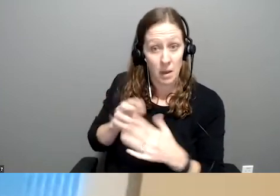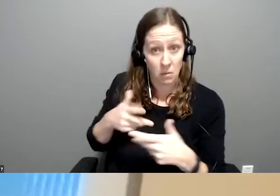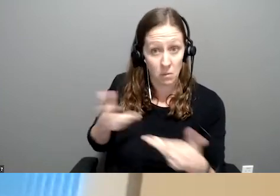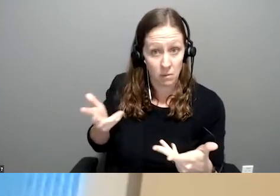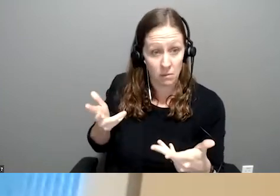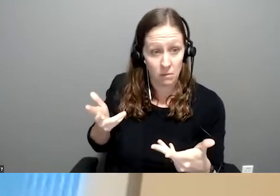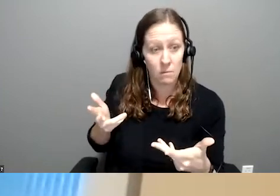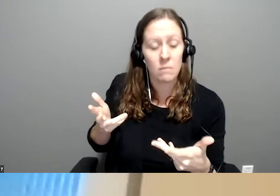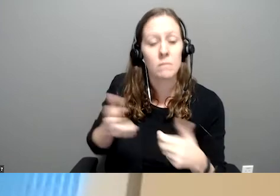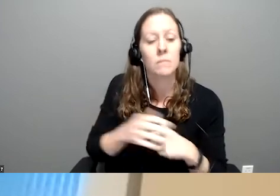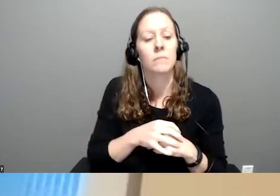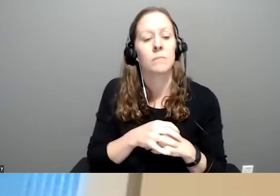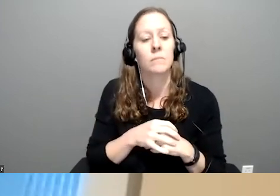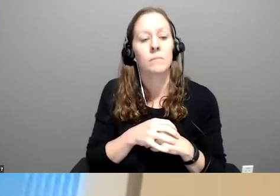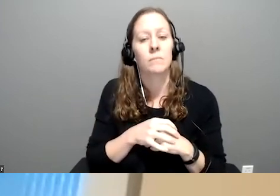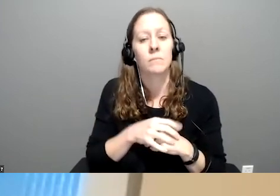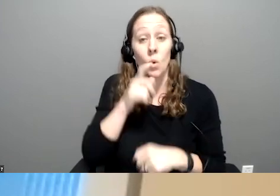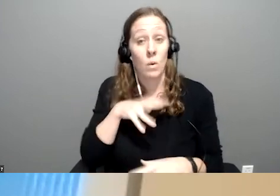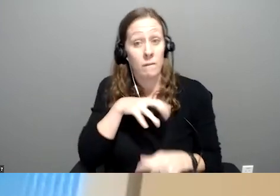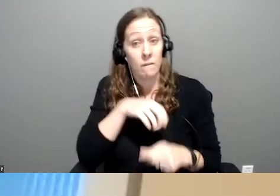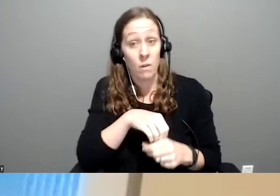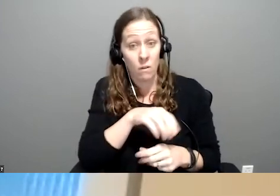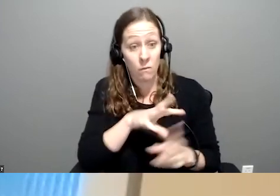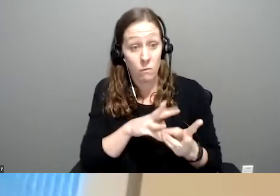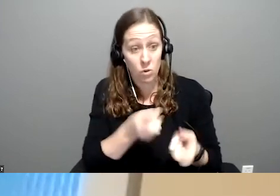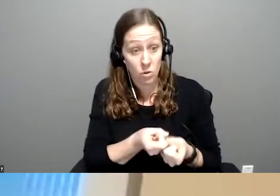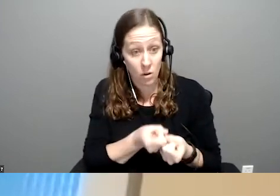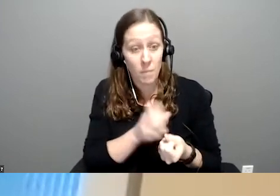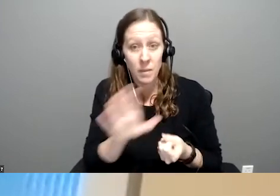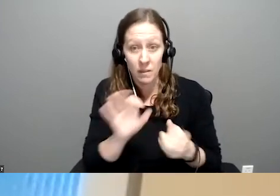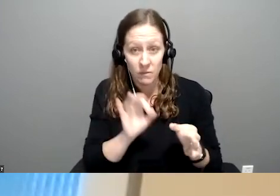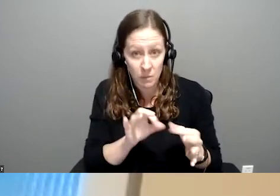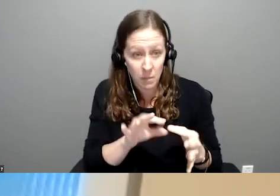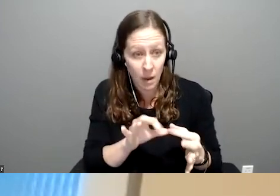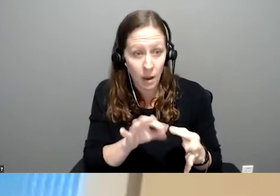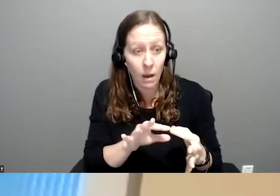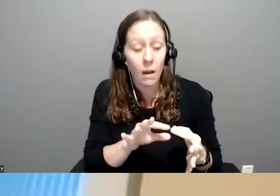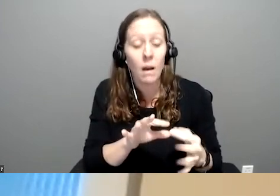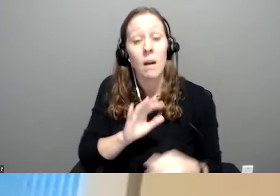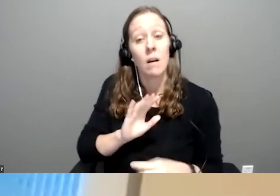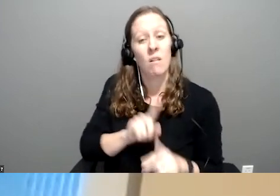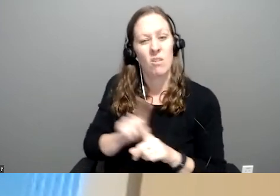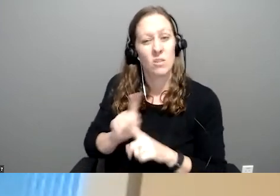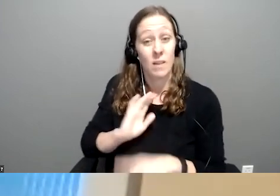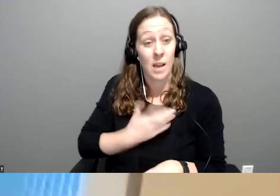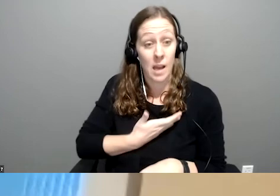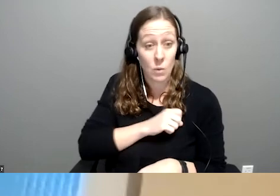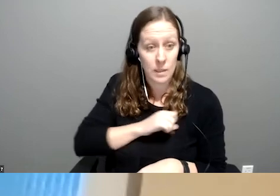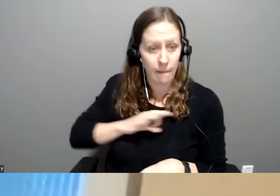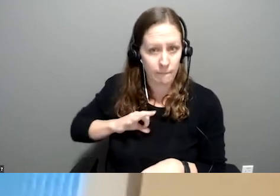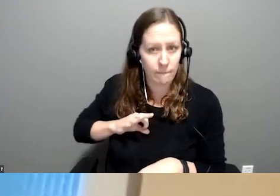the participants in the training workshops as well as our staff, our contract staff,